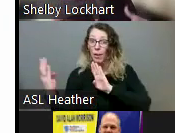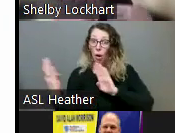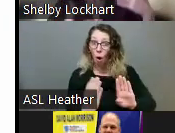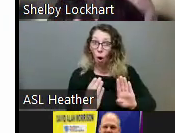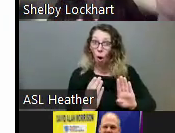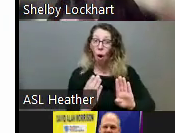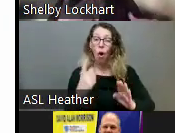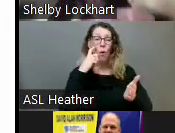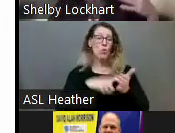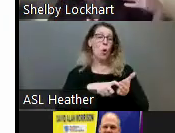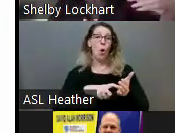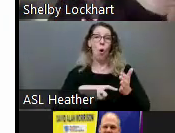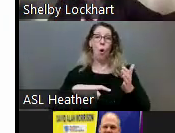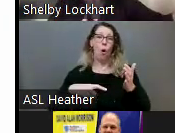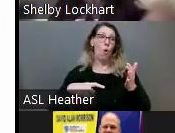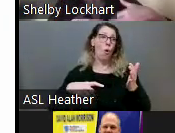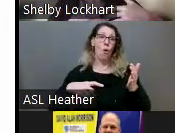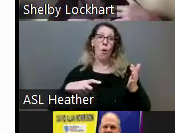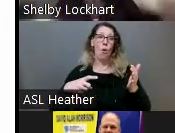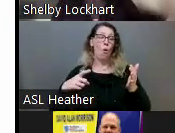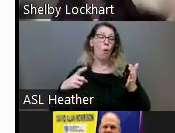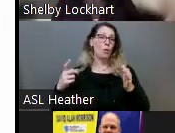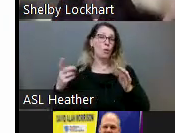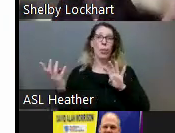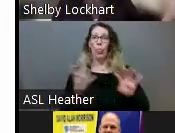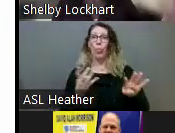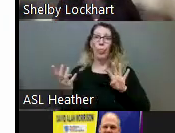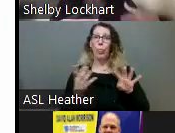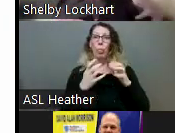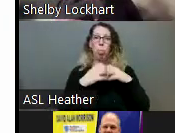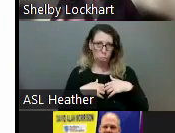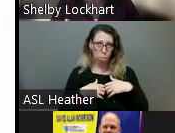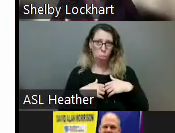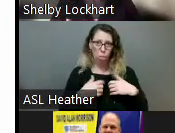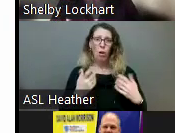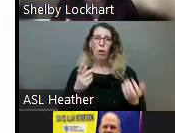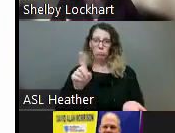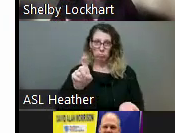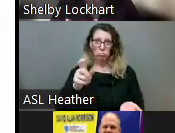see all these kids go through there and things kind of fall apart? There's a Universal Event